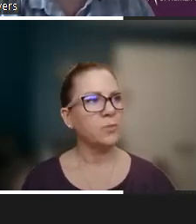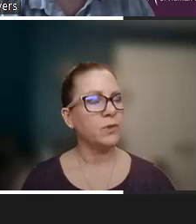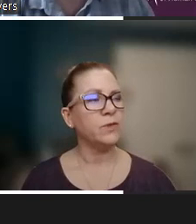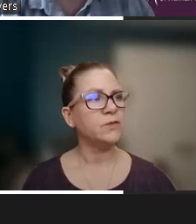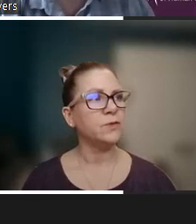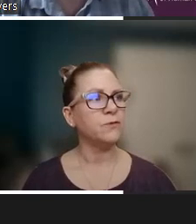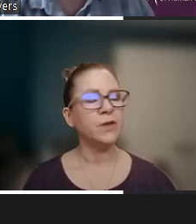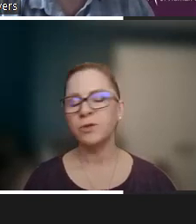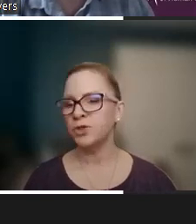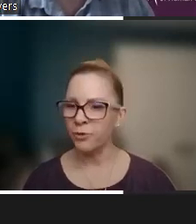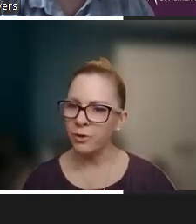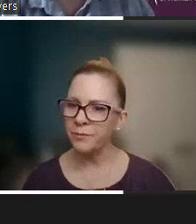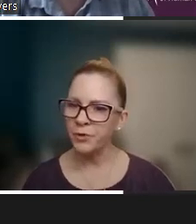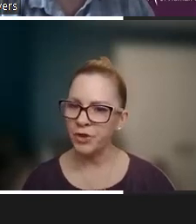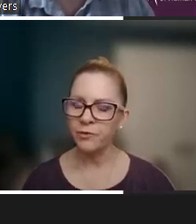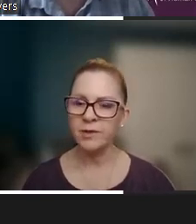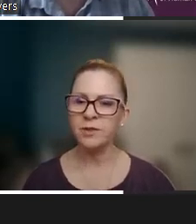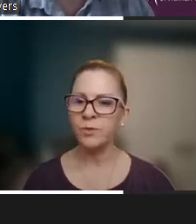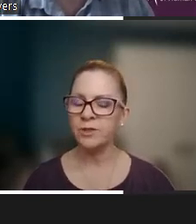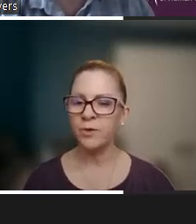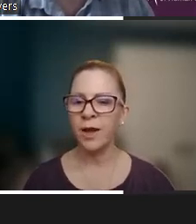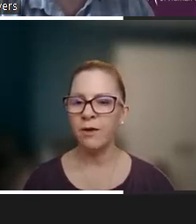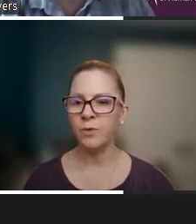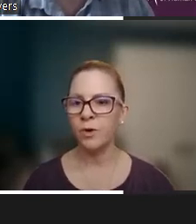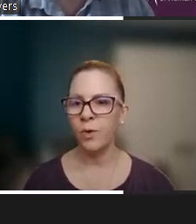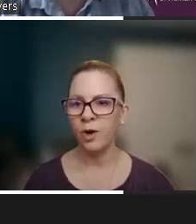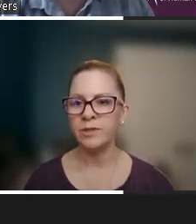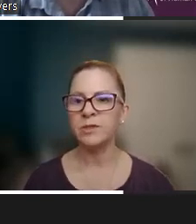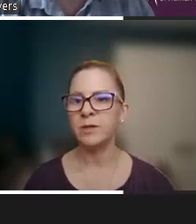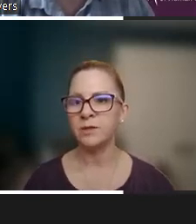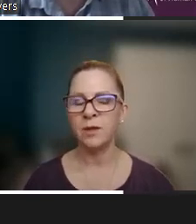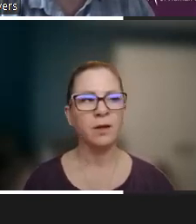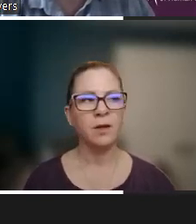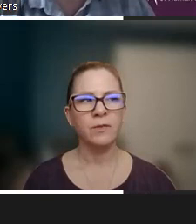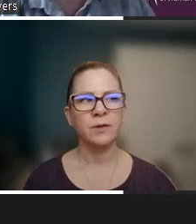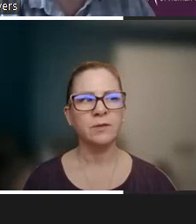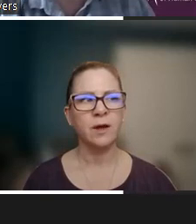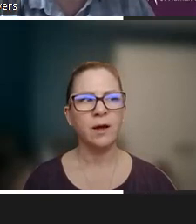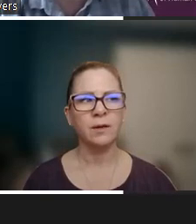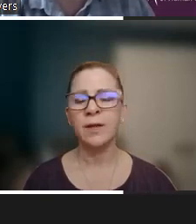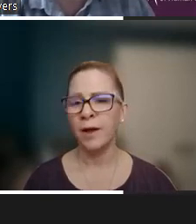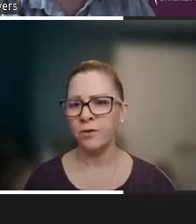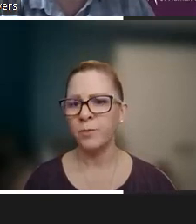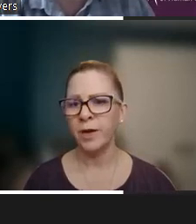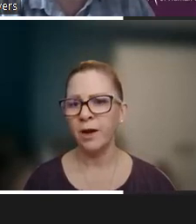THE FUNDS ARE GENERAL, GENERAL FUNDS, SO WE DON'T HAVE THE REQUIREMENTS THAT TANF MIGHT